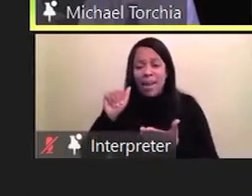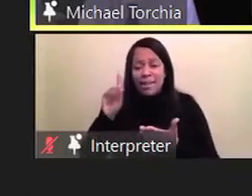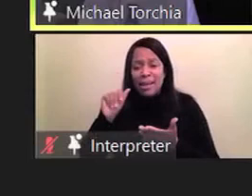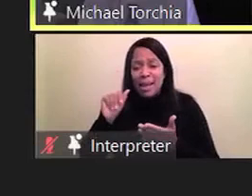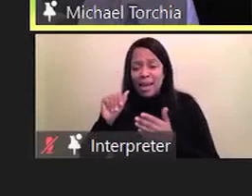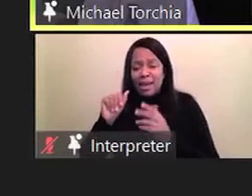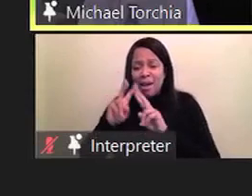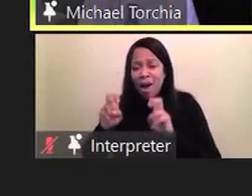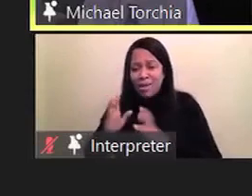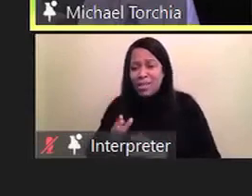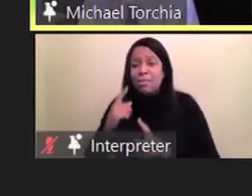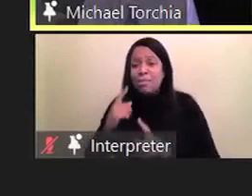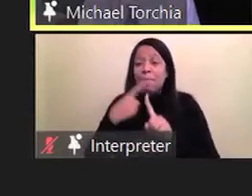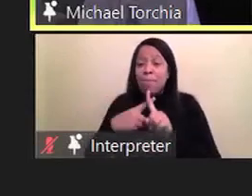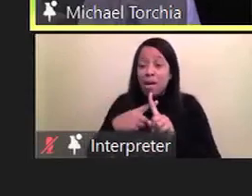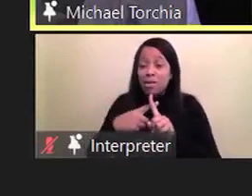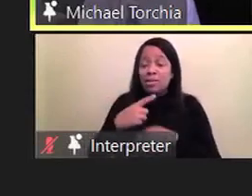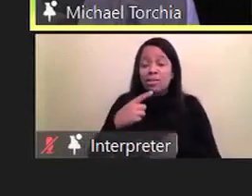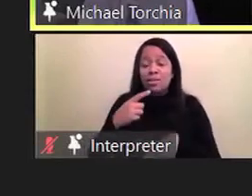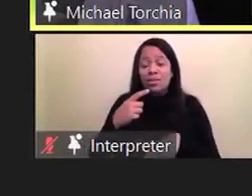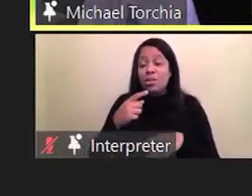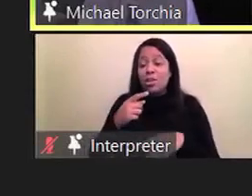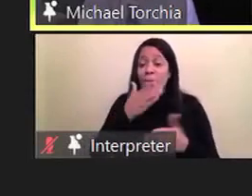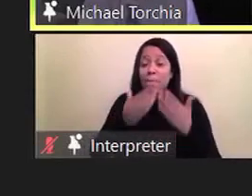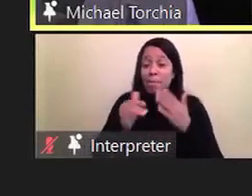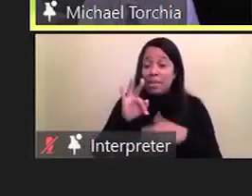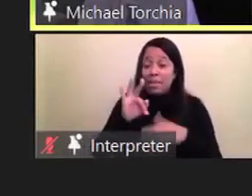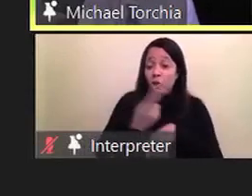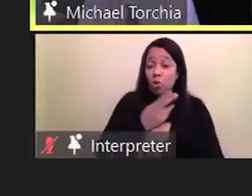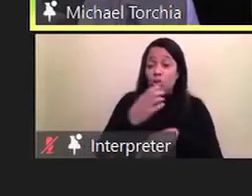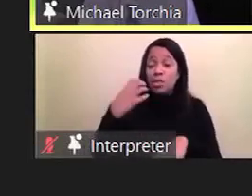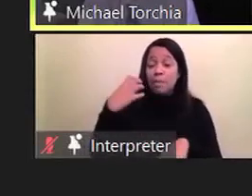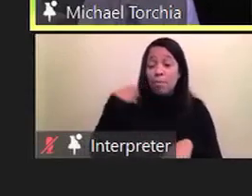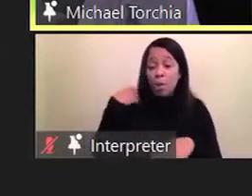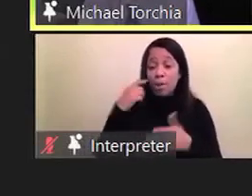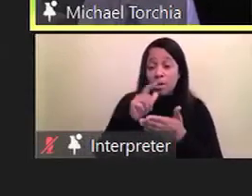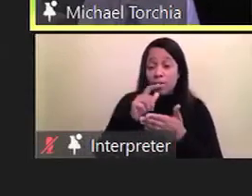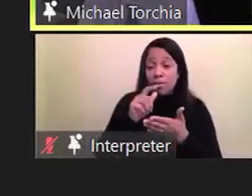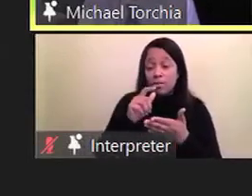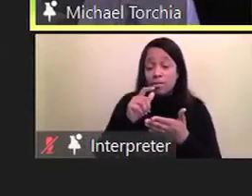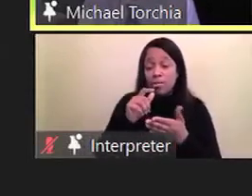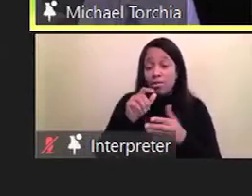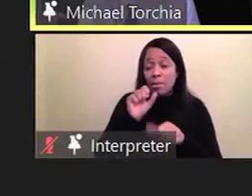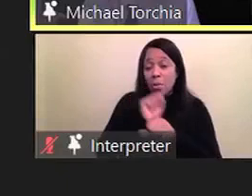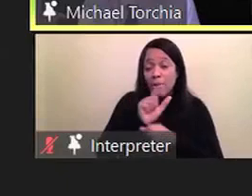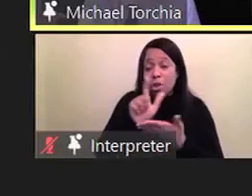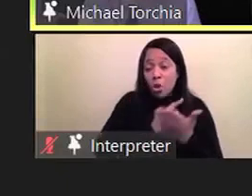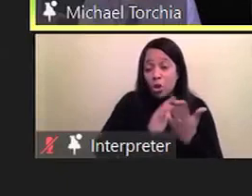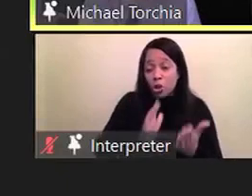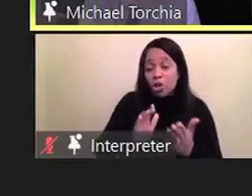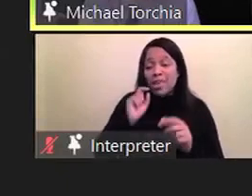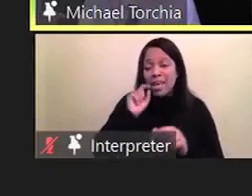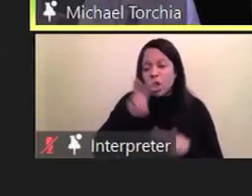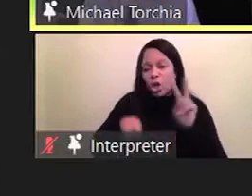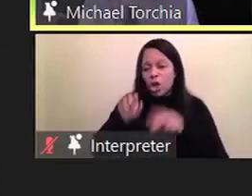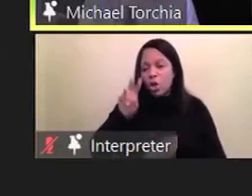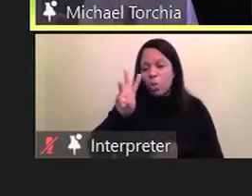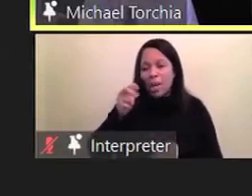look at your wage and hour practices. They look at your FMLA, as I mentioned. They might look at your employment contracts. They may look at your forms.